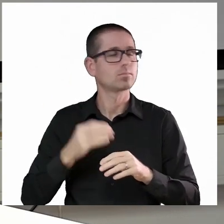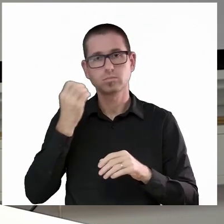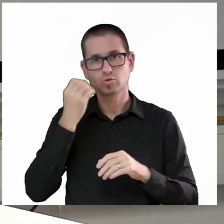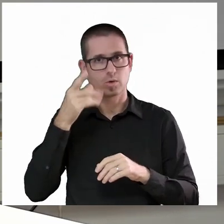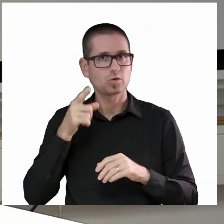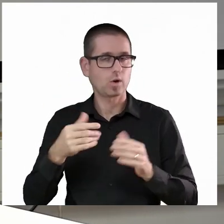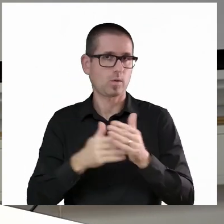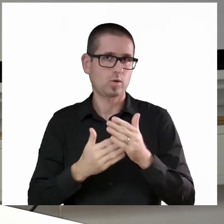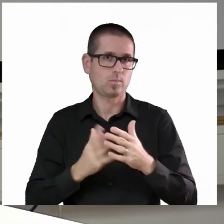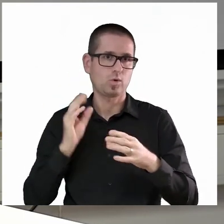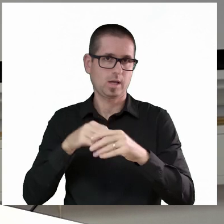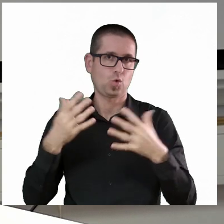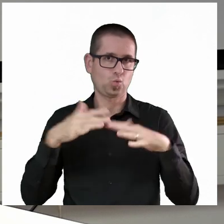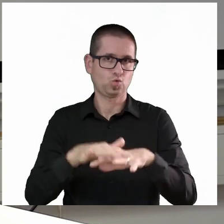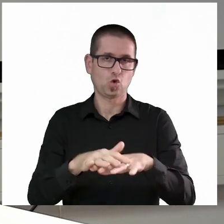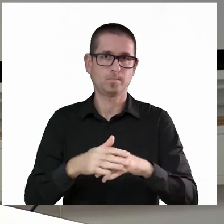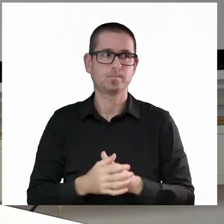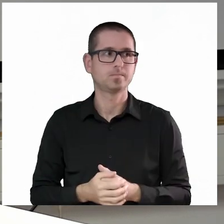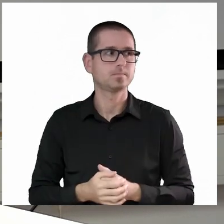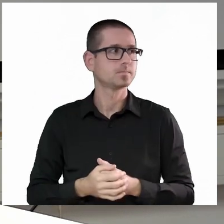inclusion. Okay, very good.